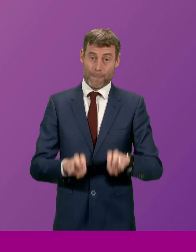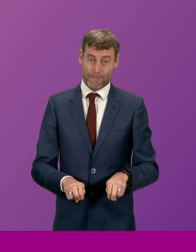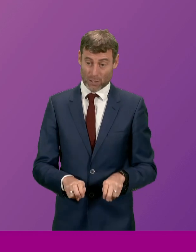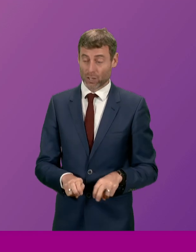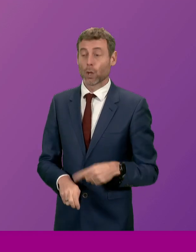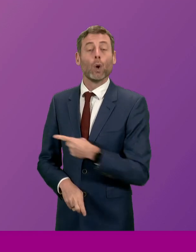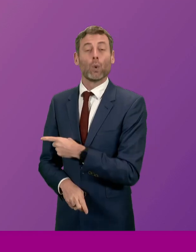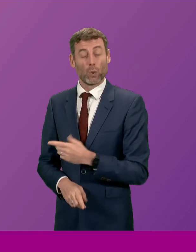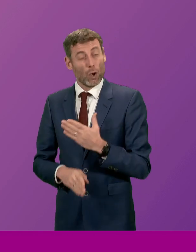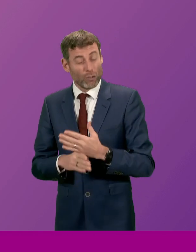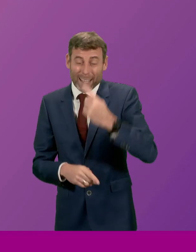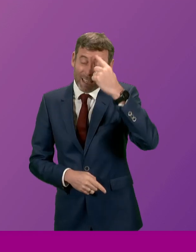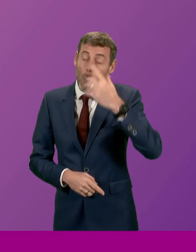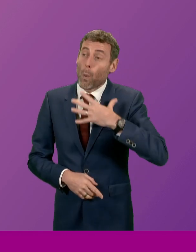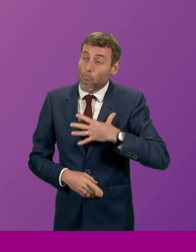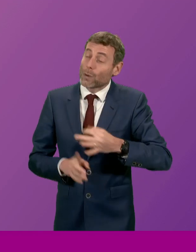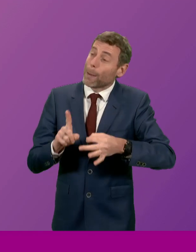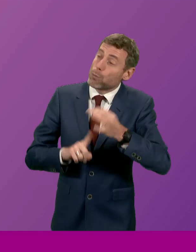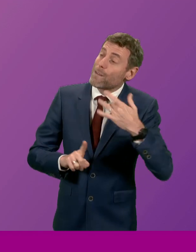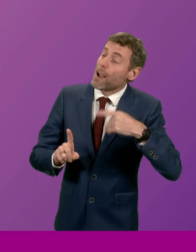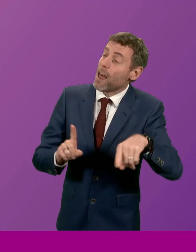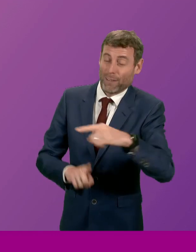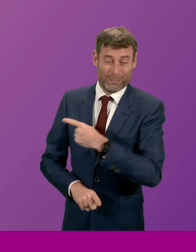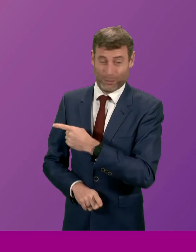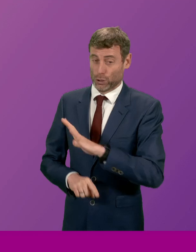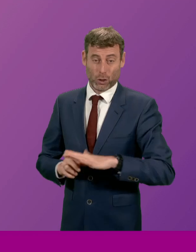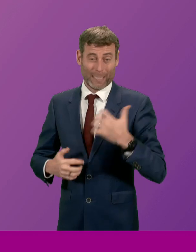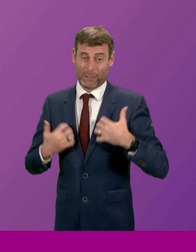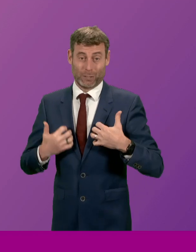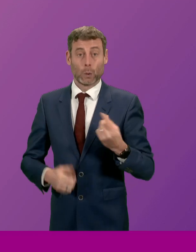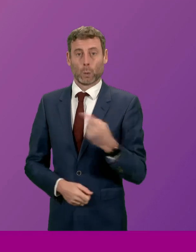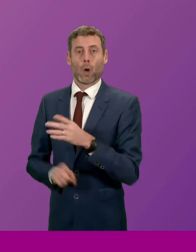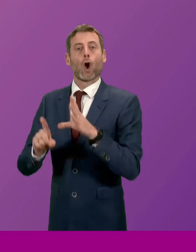interested in improving the lives of the people of Scotland—are members of the Conservative Party,